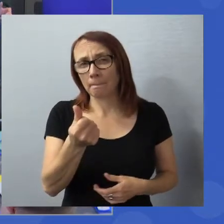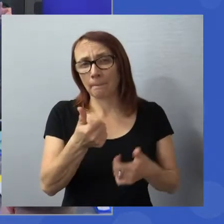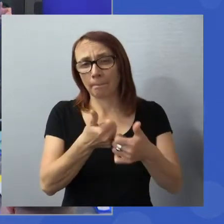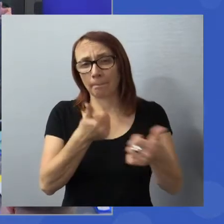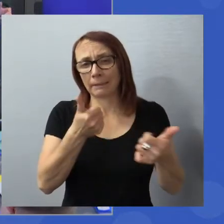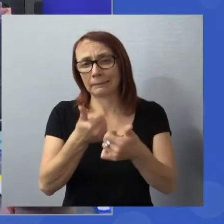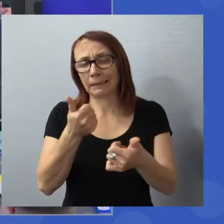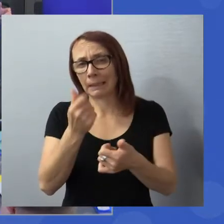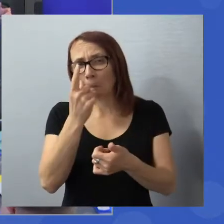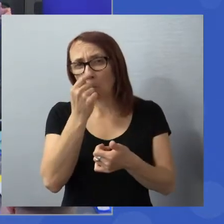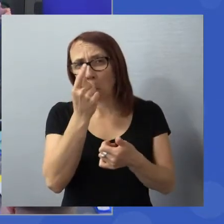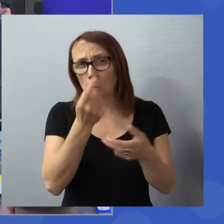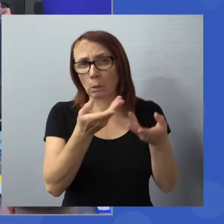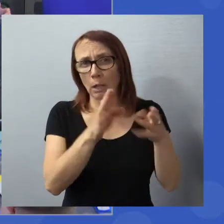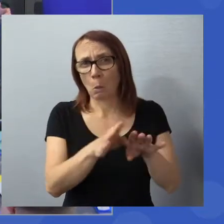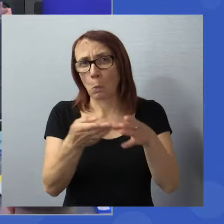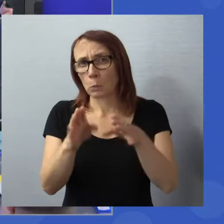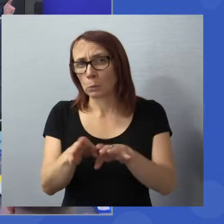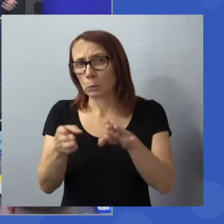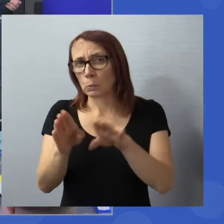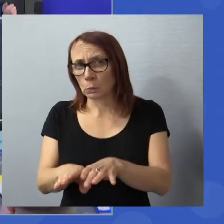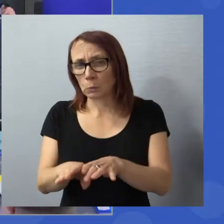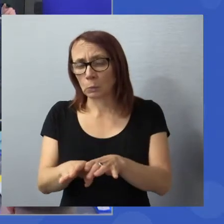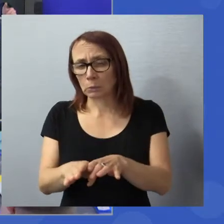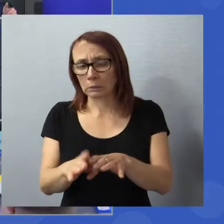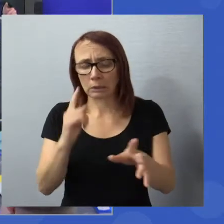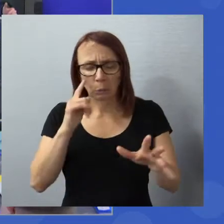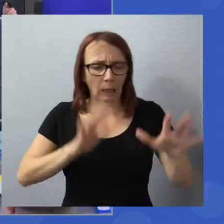quite a short-term thing and until the can I figure if you can't afford to pay